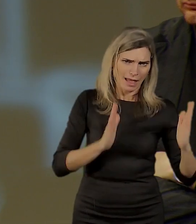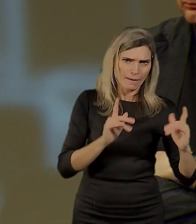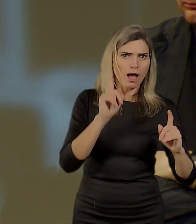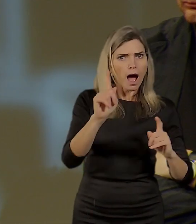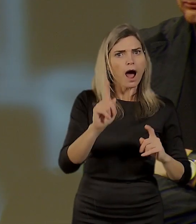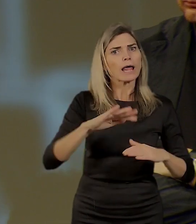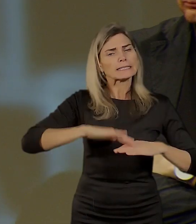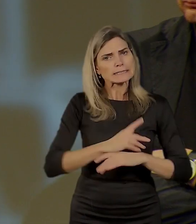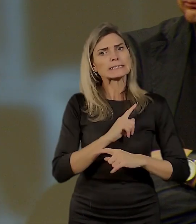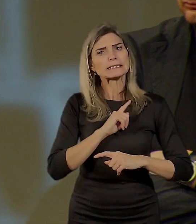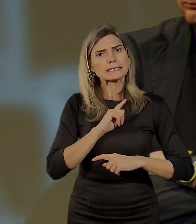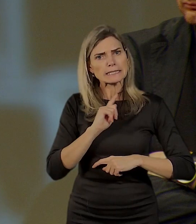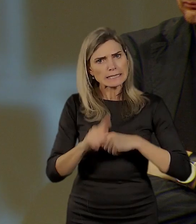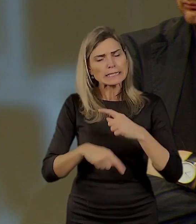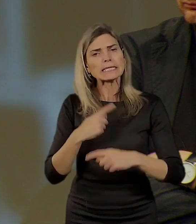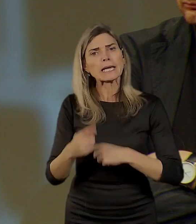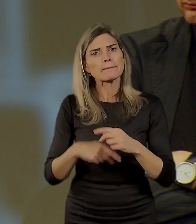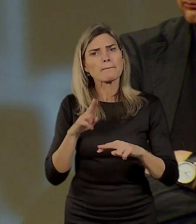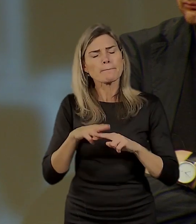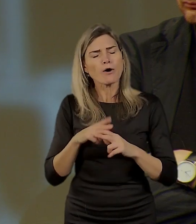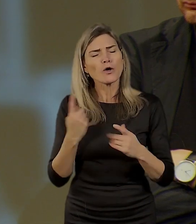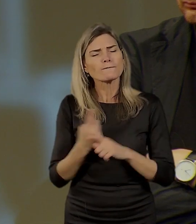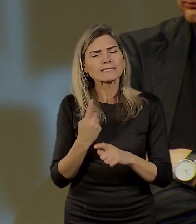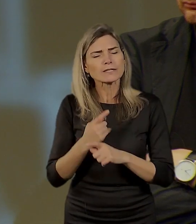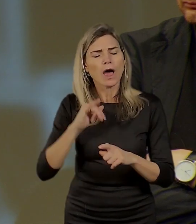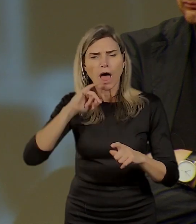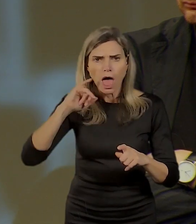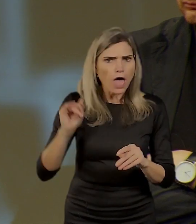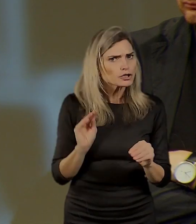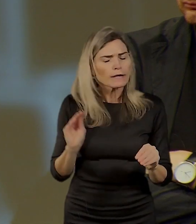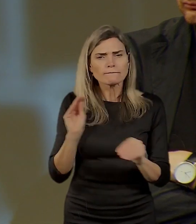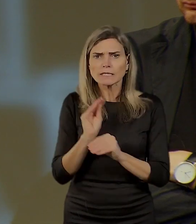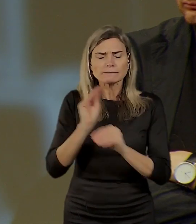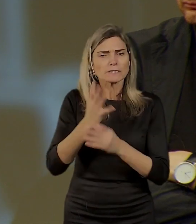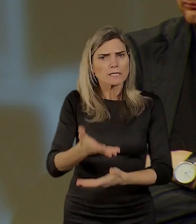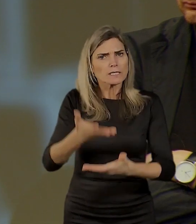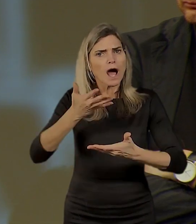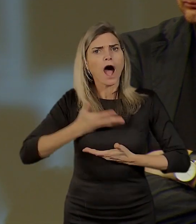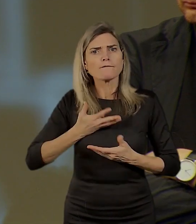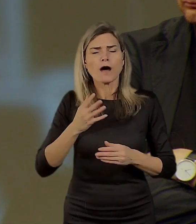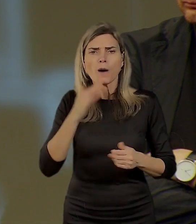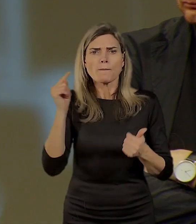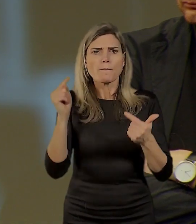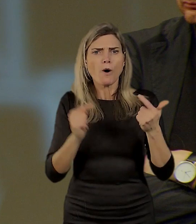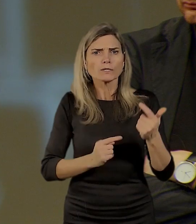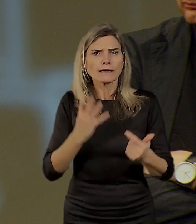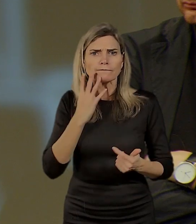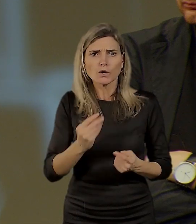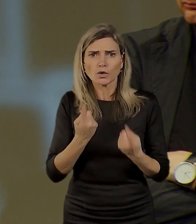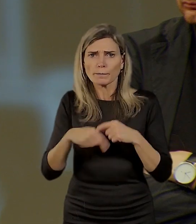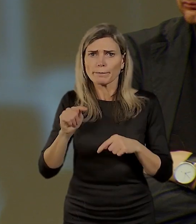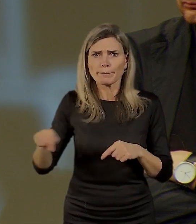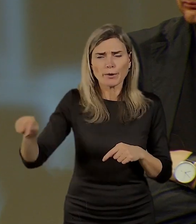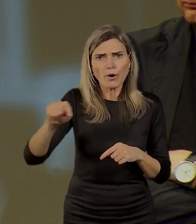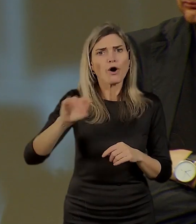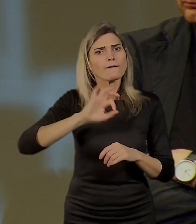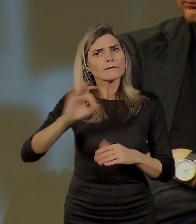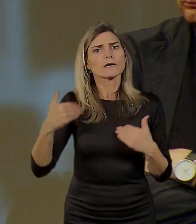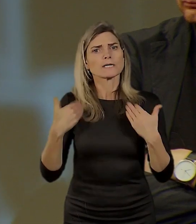And the embankment is already behind the project, it crosses it, it's behind the railway.